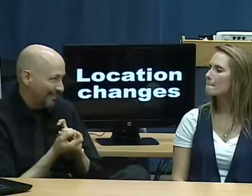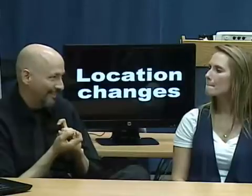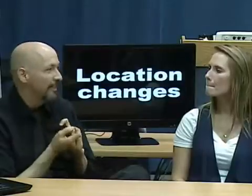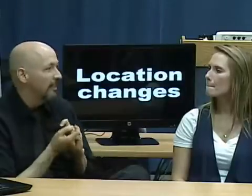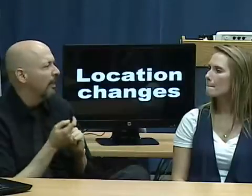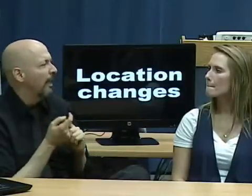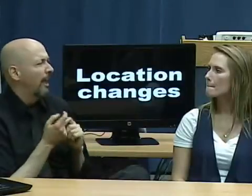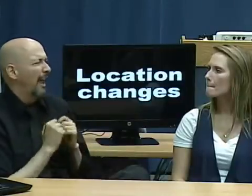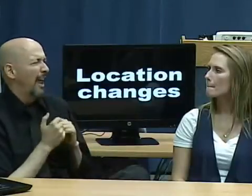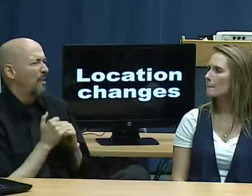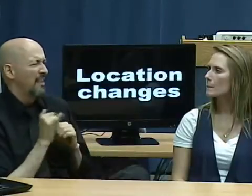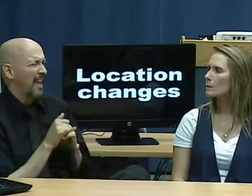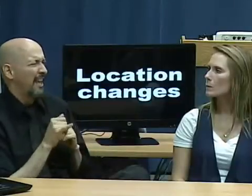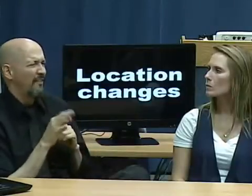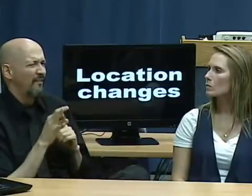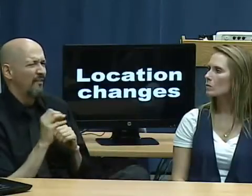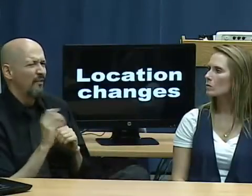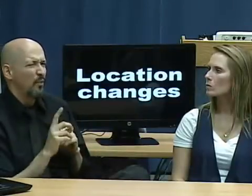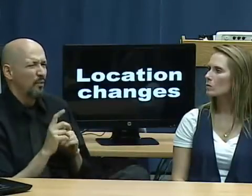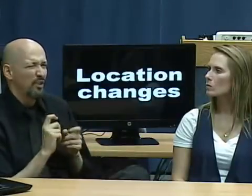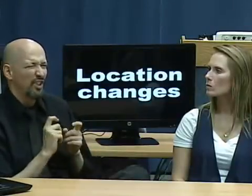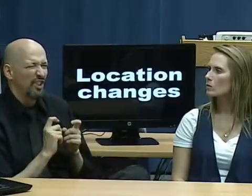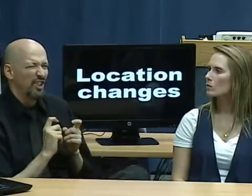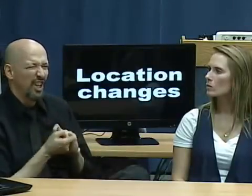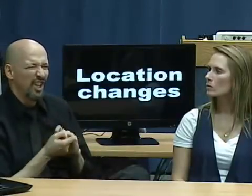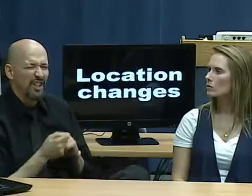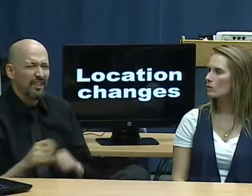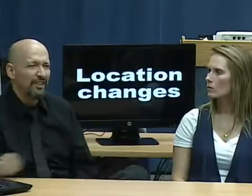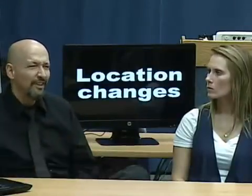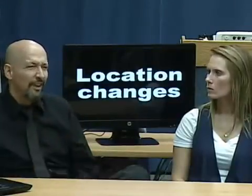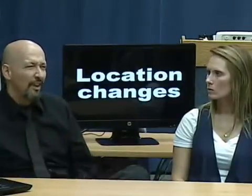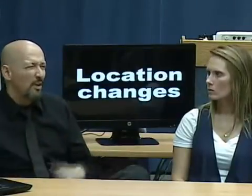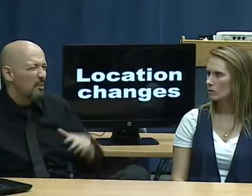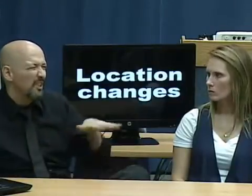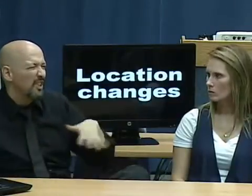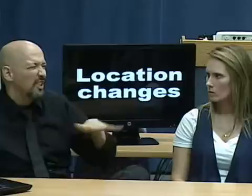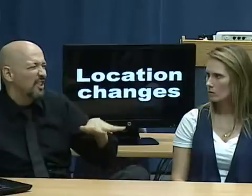How is it that "#FOOD" changes? The location?